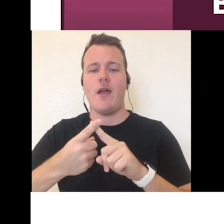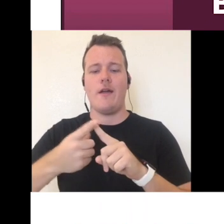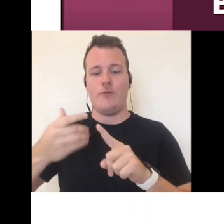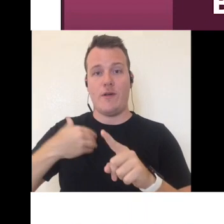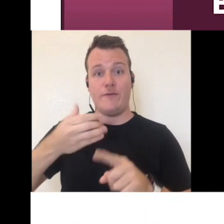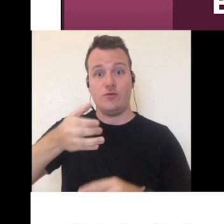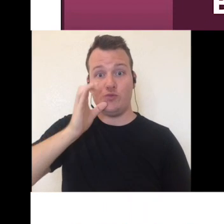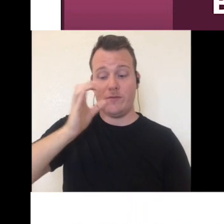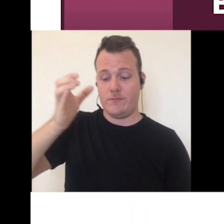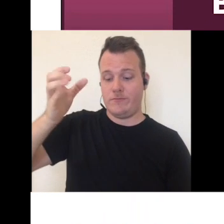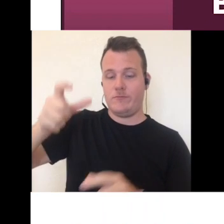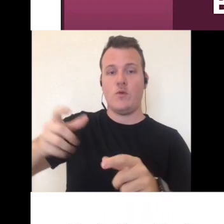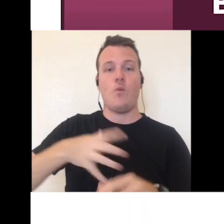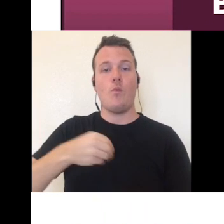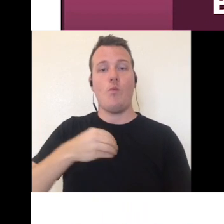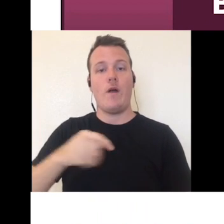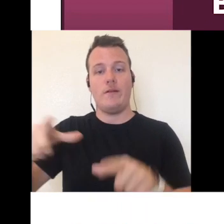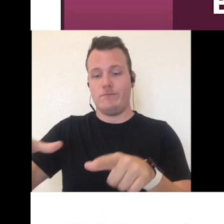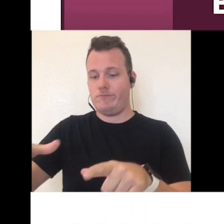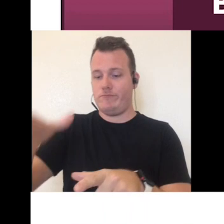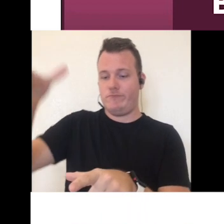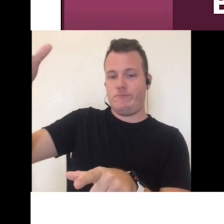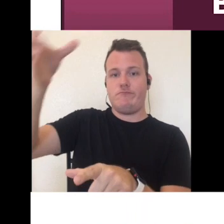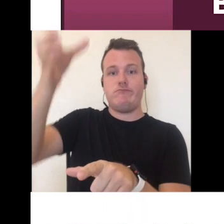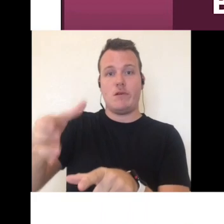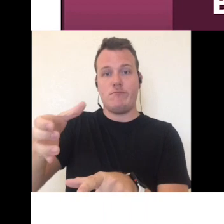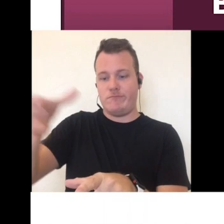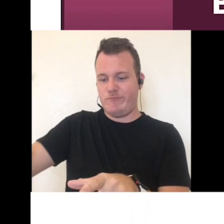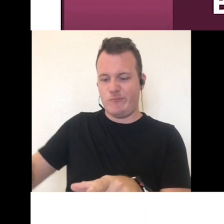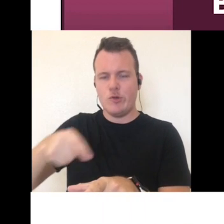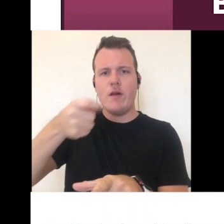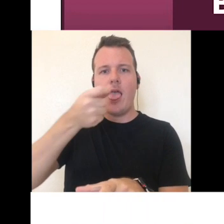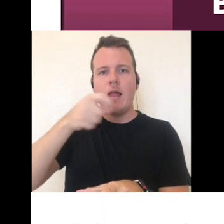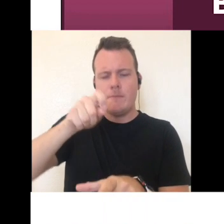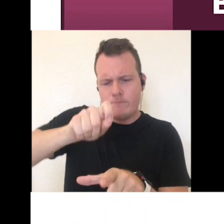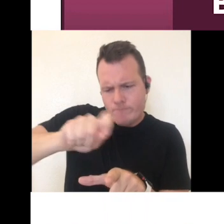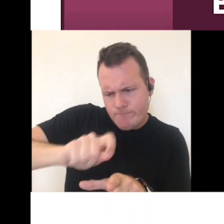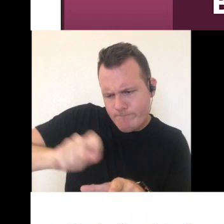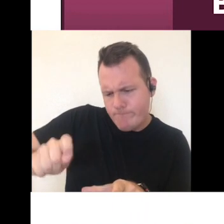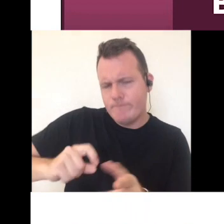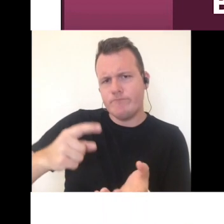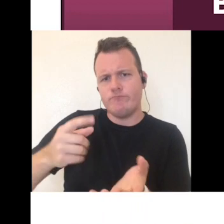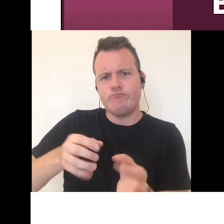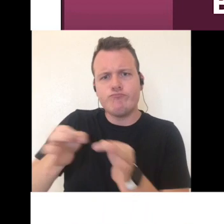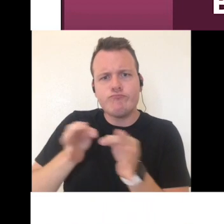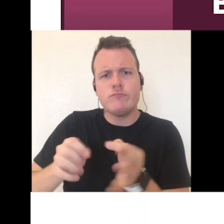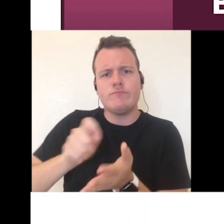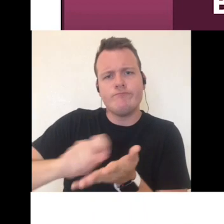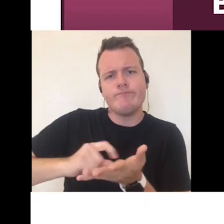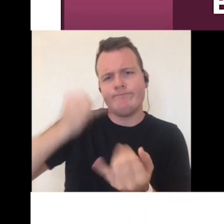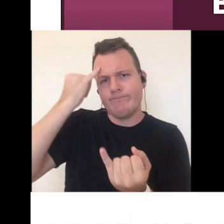sitting around, having good drinks with friends, or you could be sitting at church and having interaction. You could be sitting in a lot of different